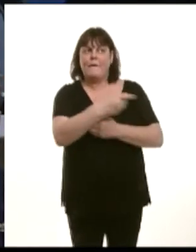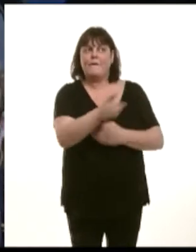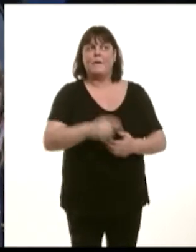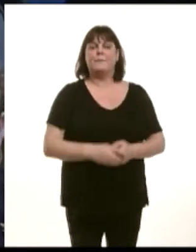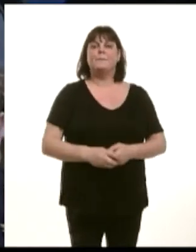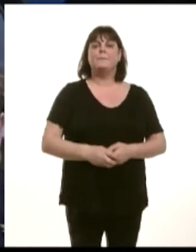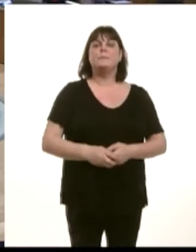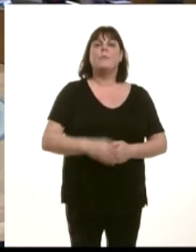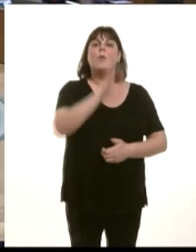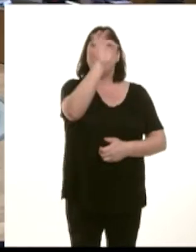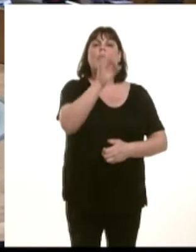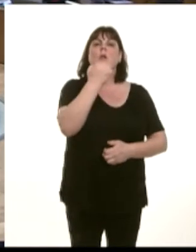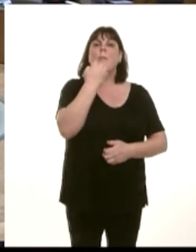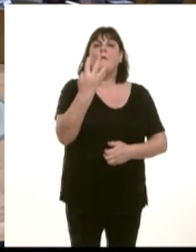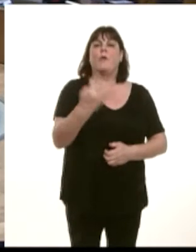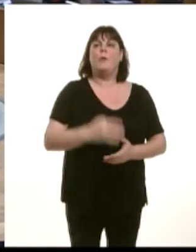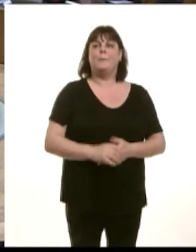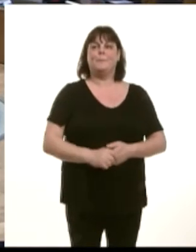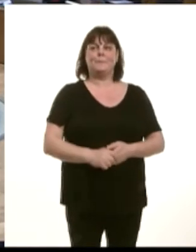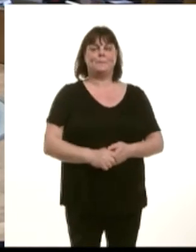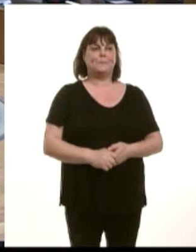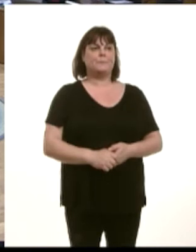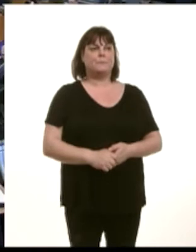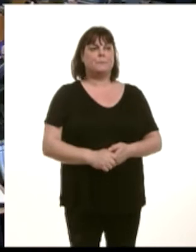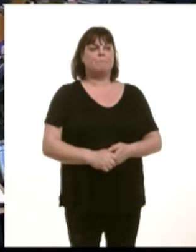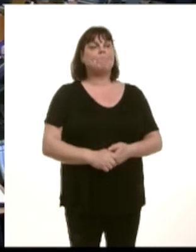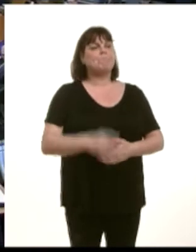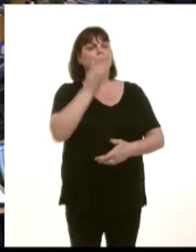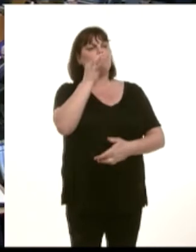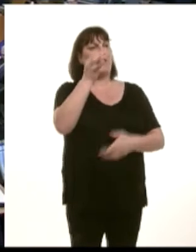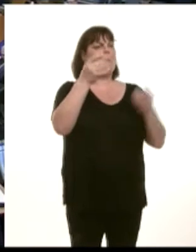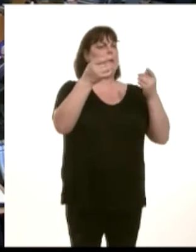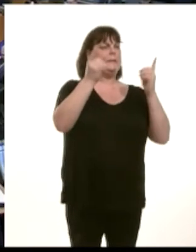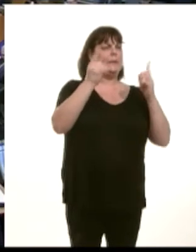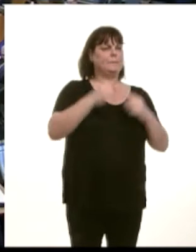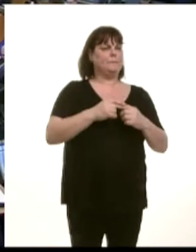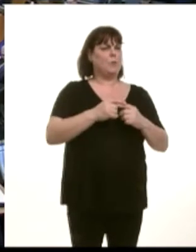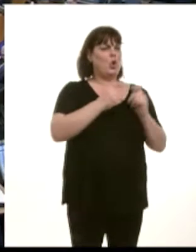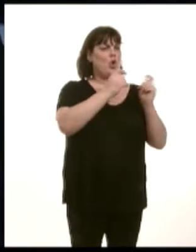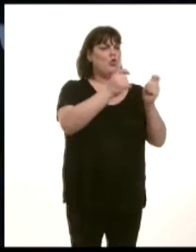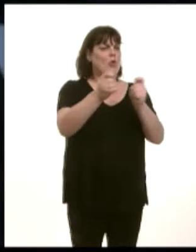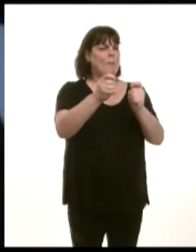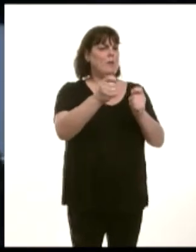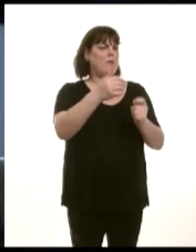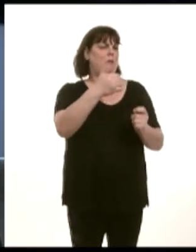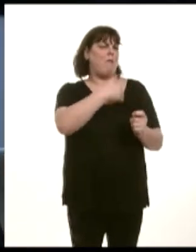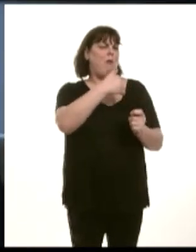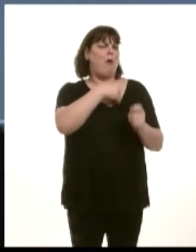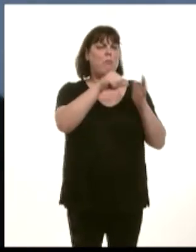Janet Finch-Saunders: 4. Will the First Minister make a statement on the treatment of cardiac conditions in Wales? OAQ(4)2036(FM) Carwyn Jones: Yes.